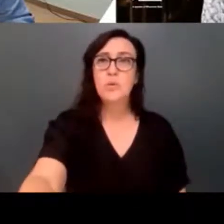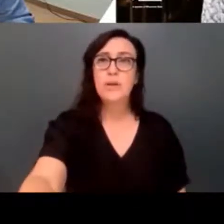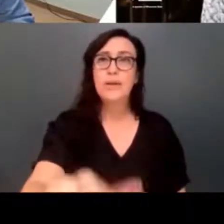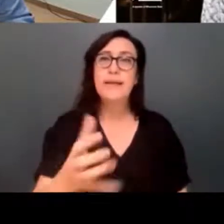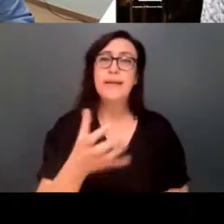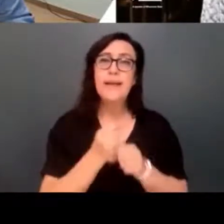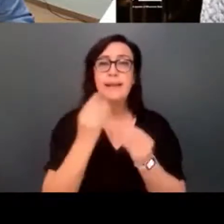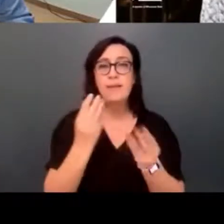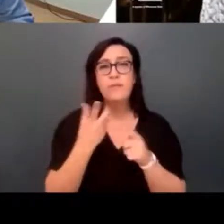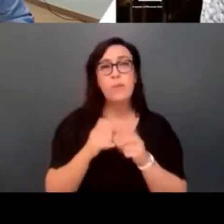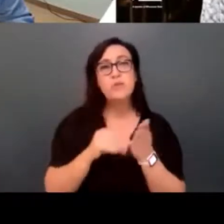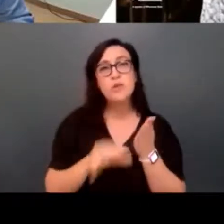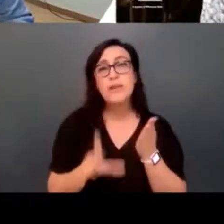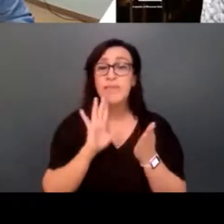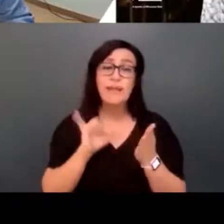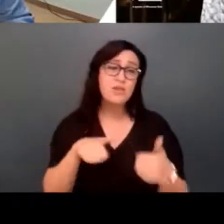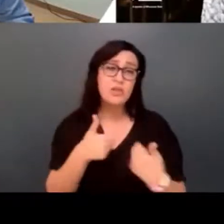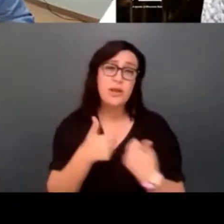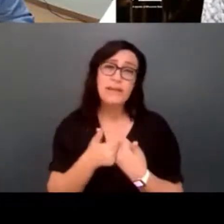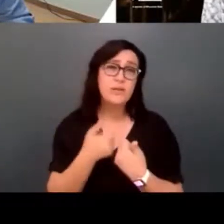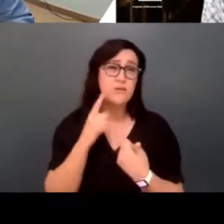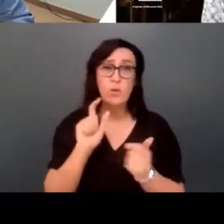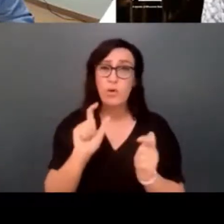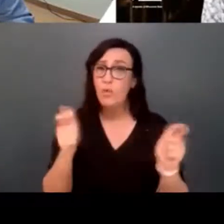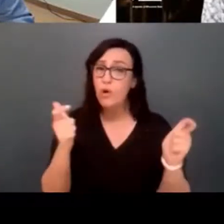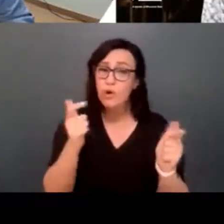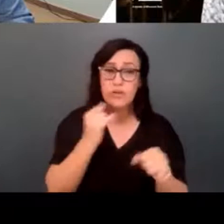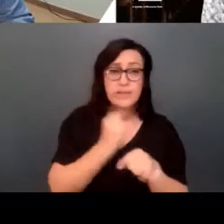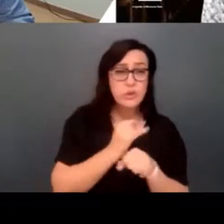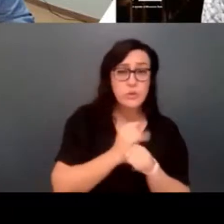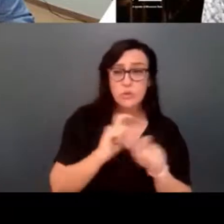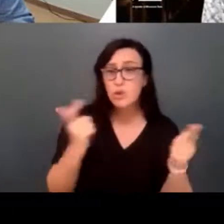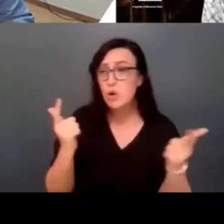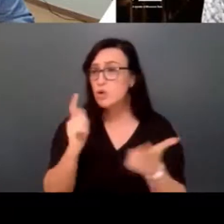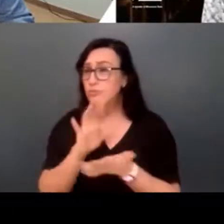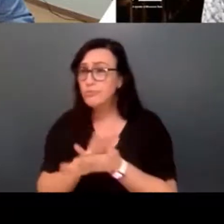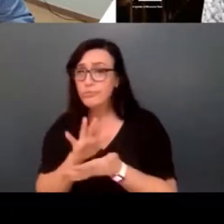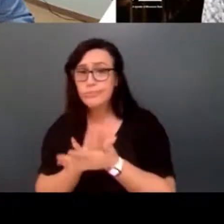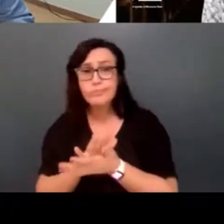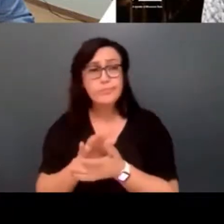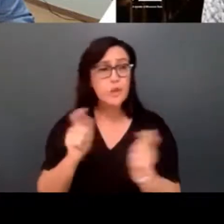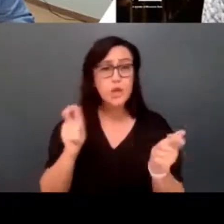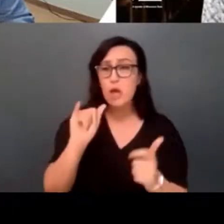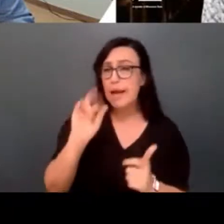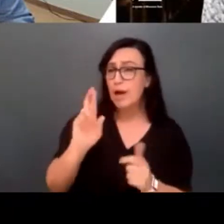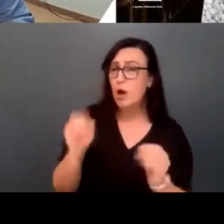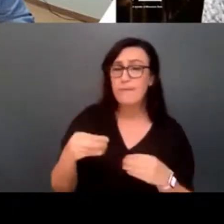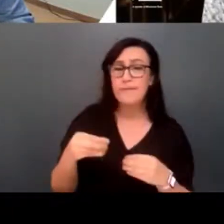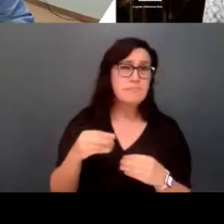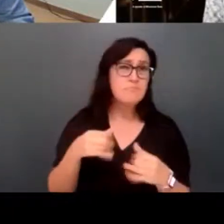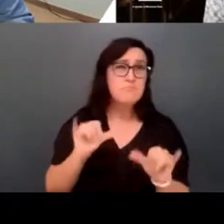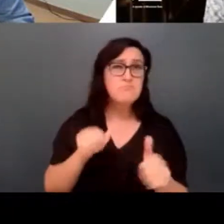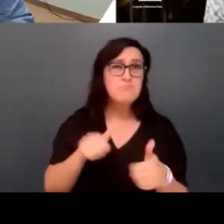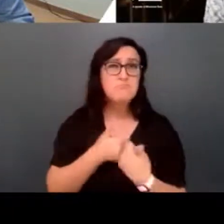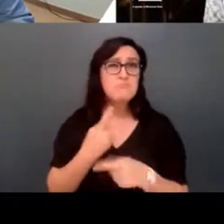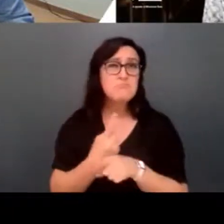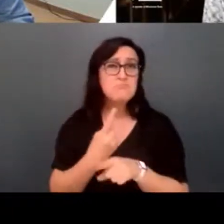even larger institutions or larger IR offices. But it is are there opportunities to collaborate